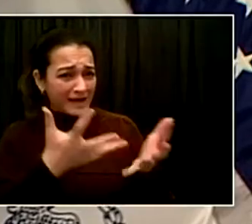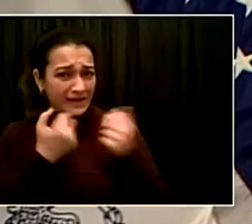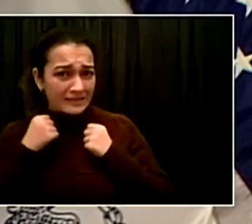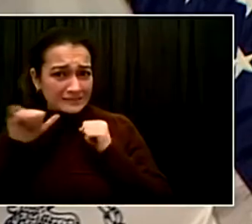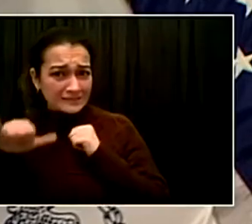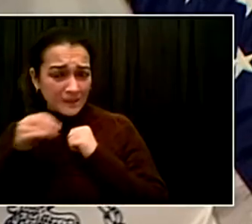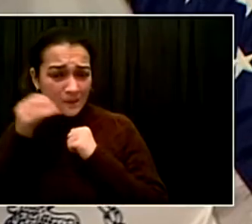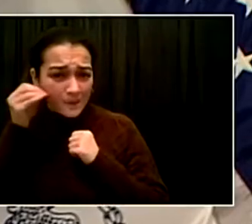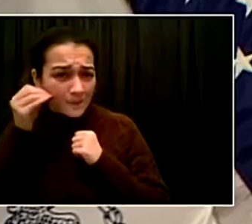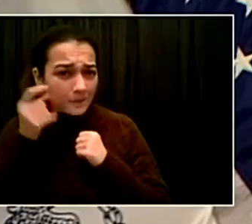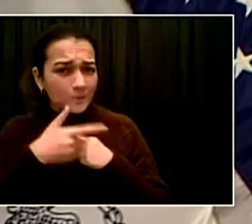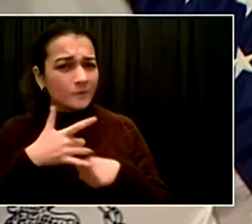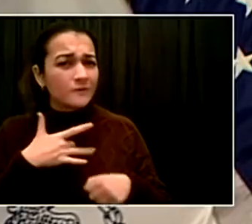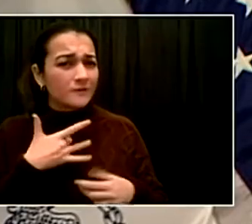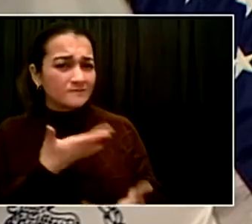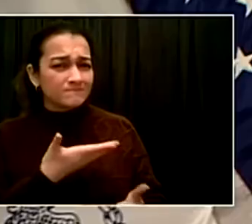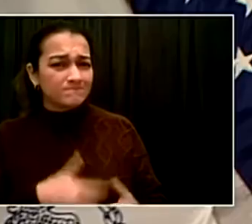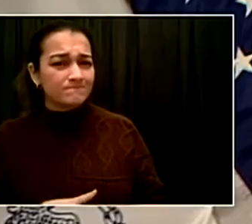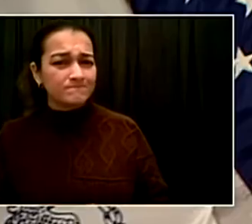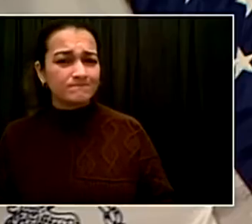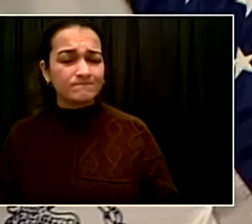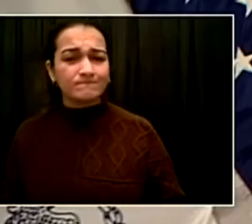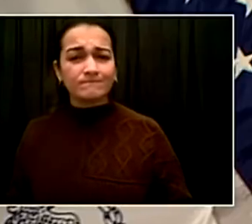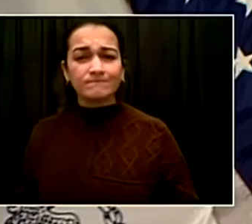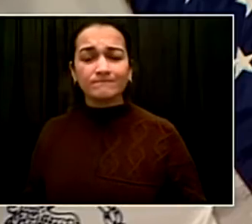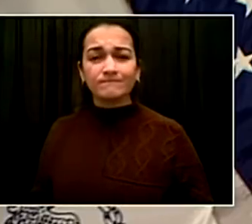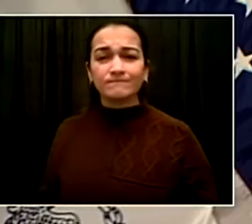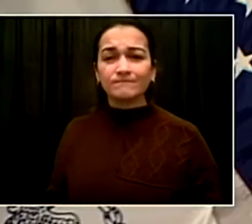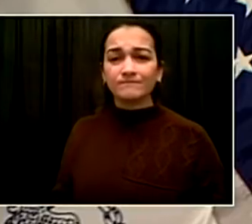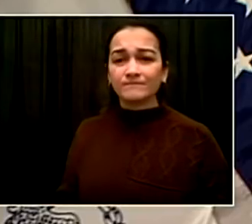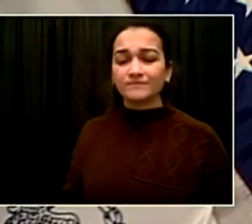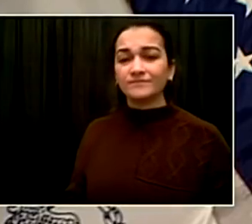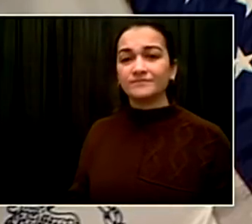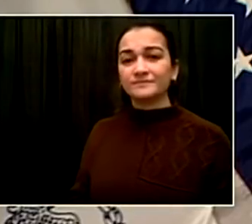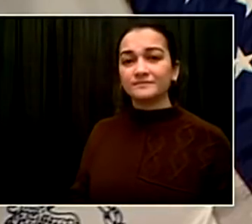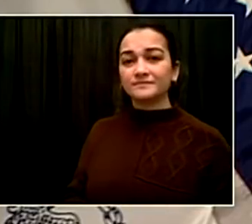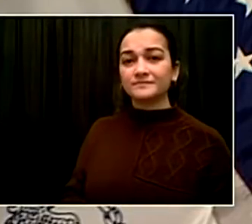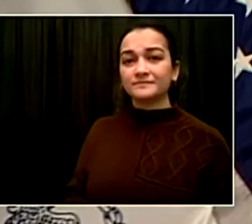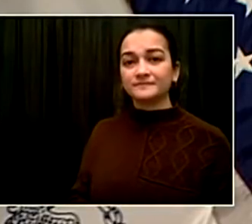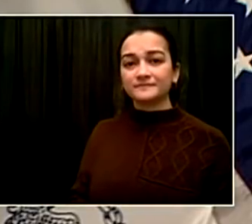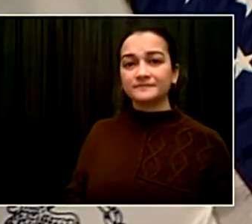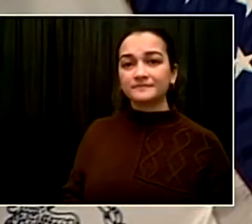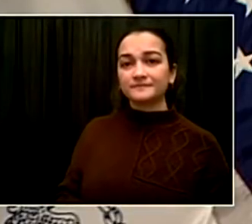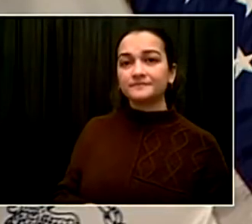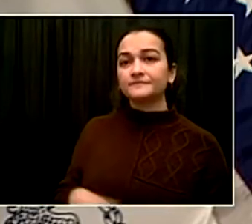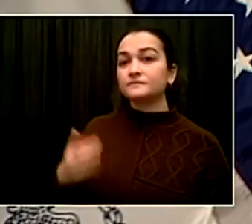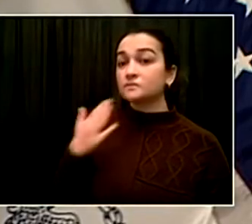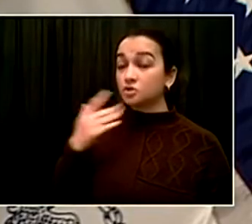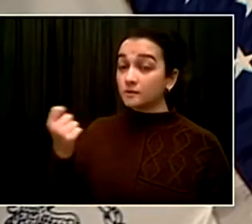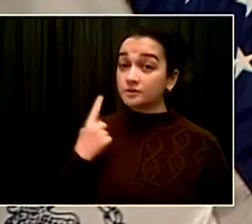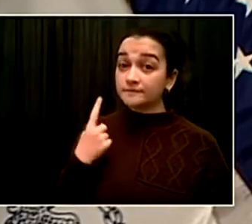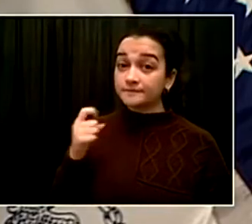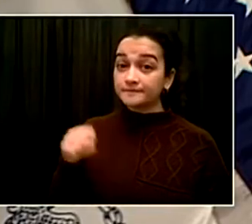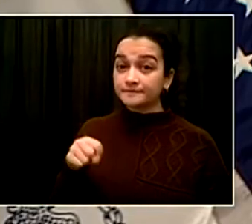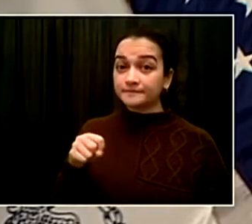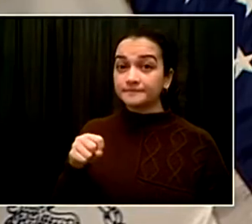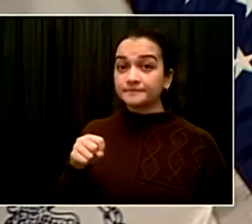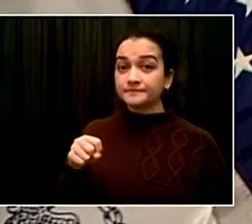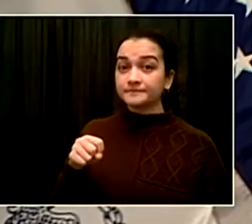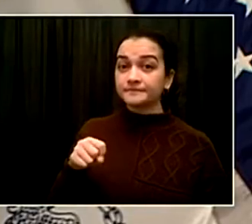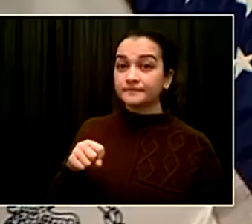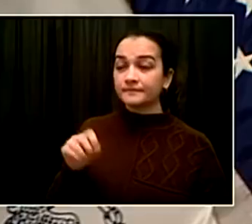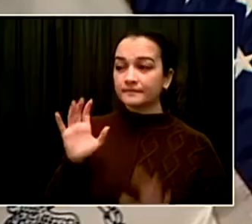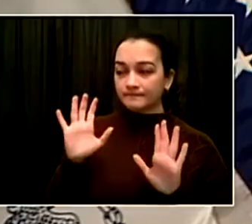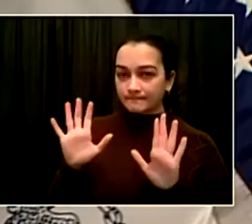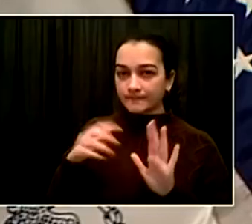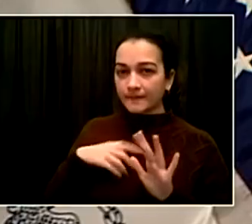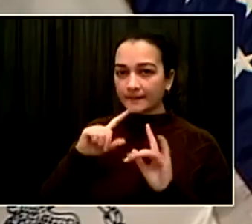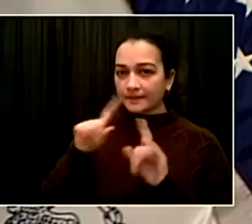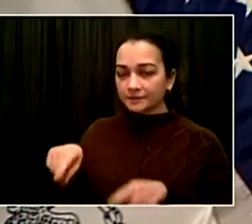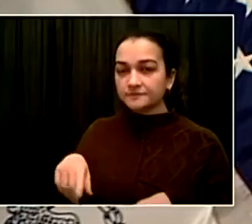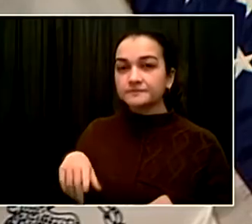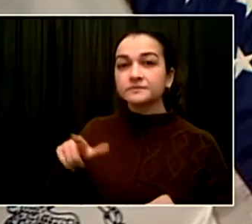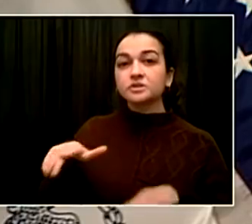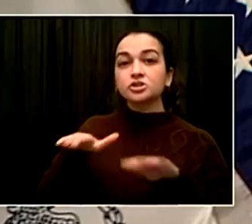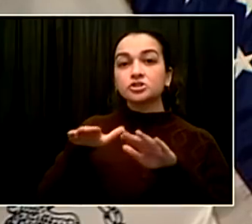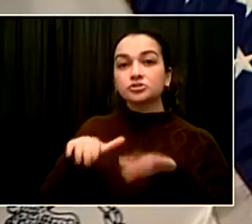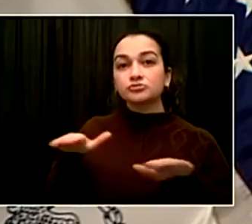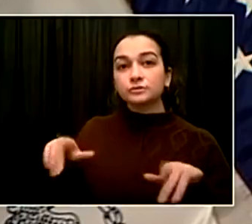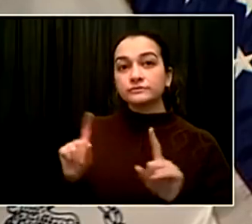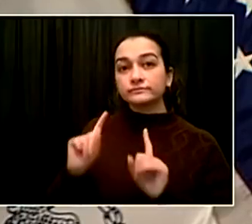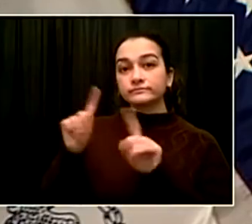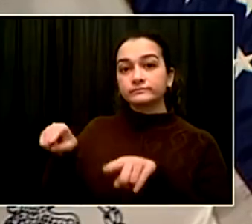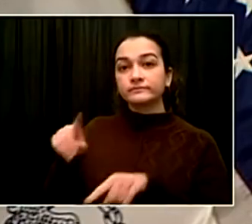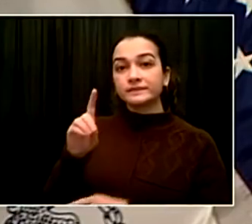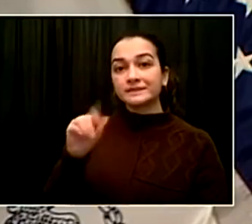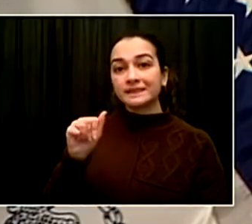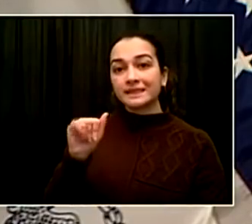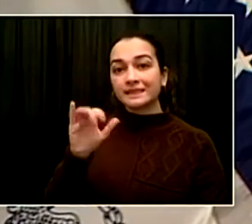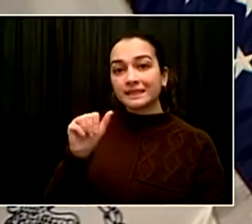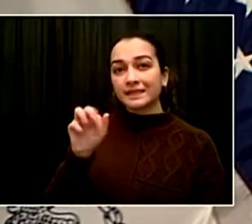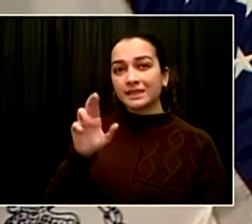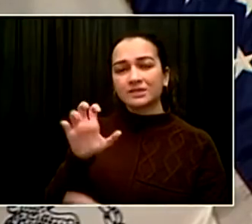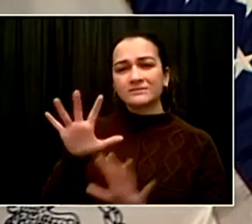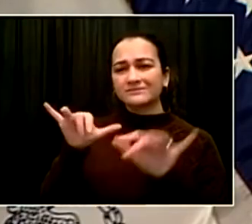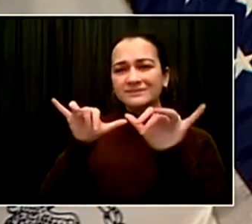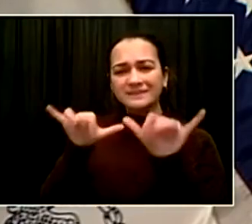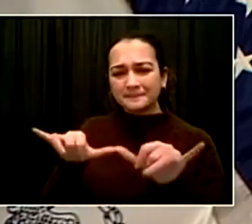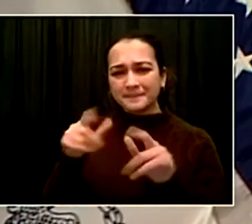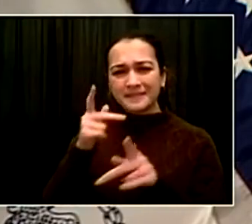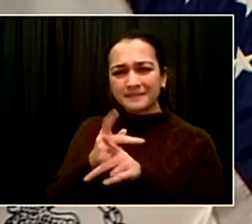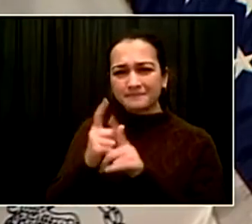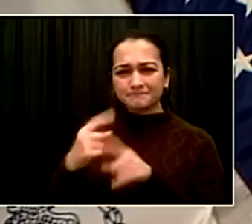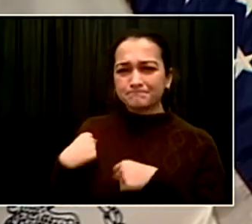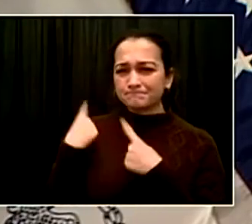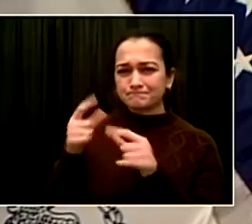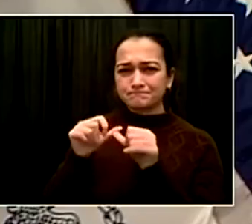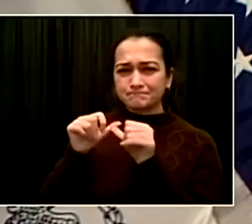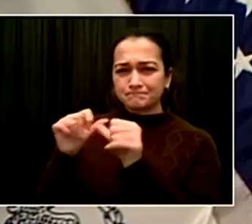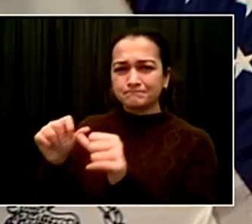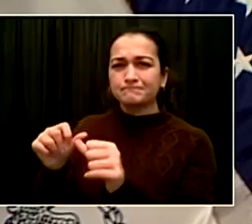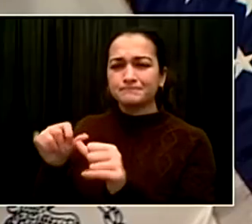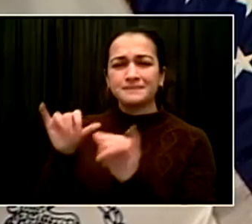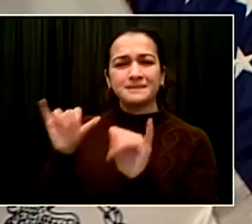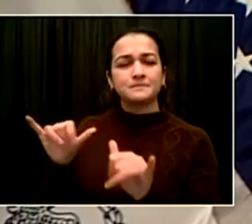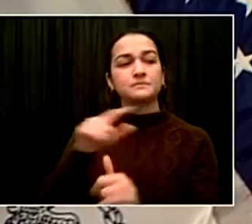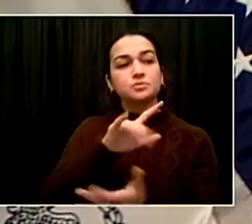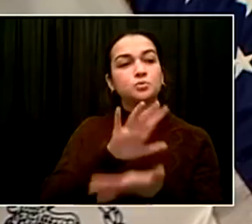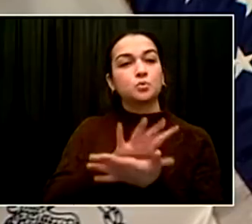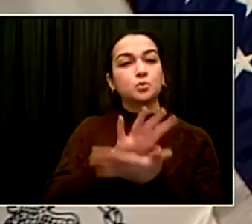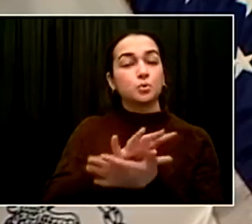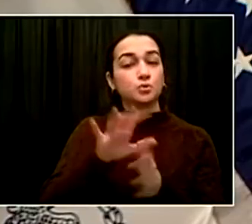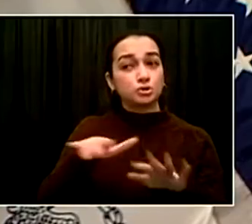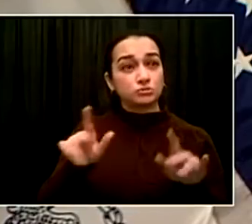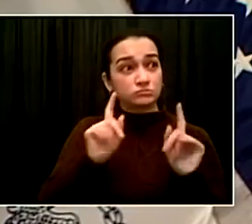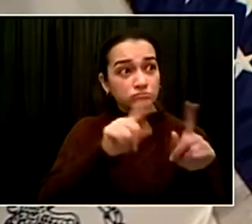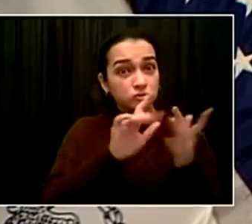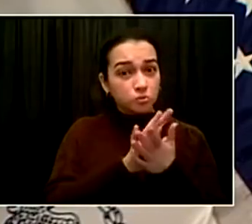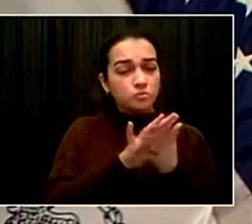GOES FOR MAYBE OPTIONAL HOLIDAY